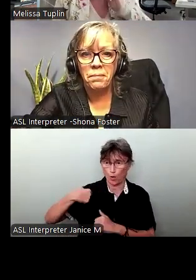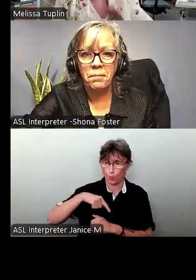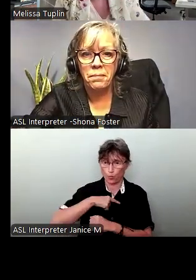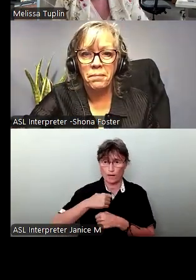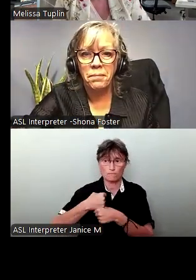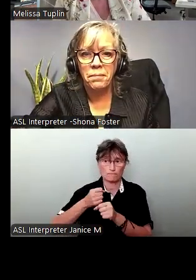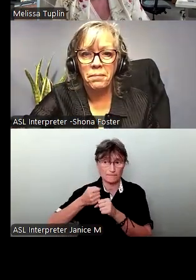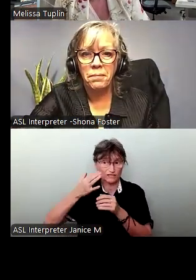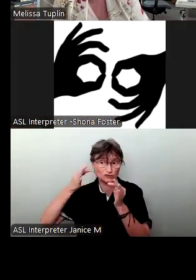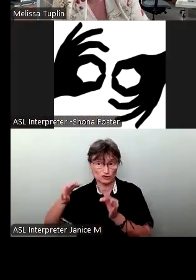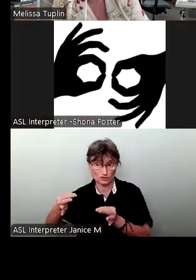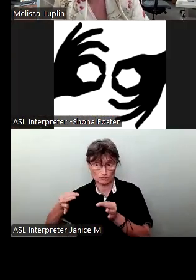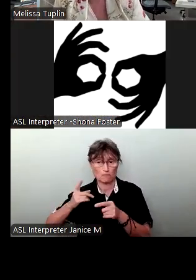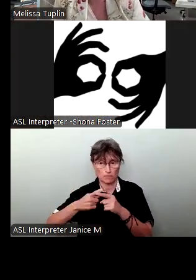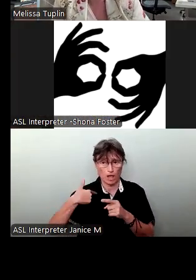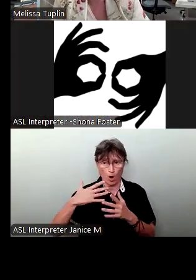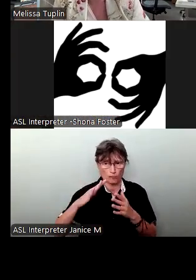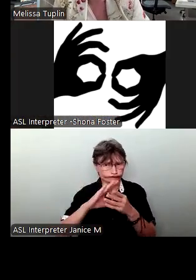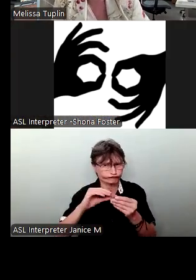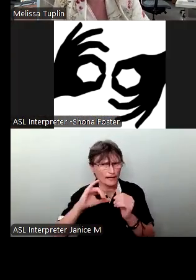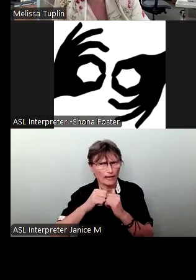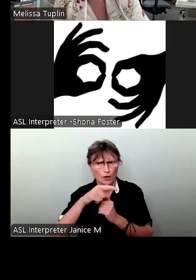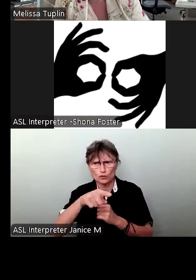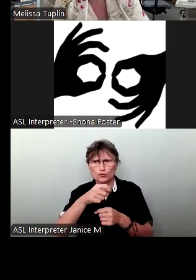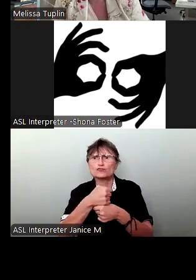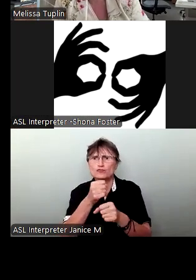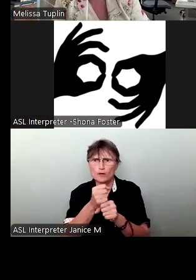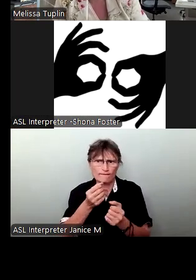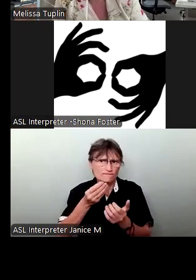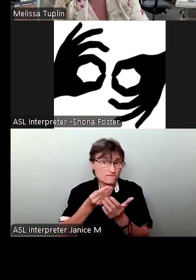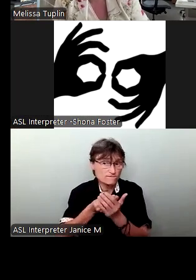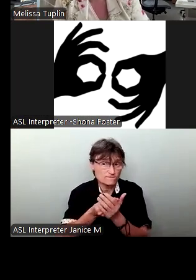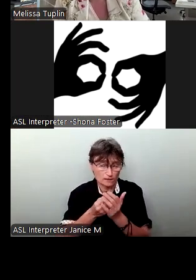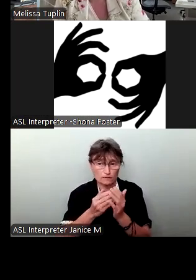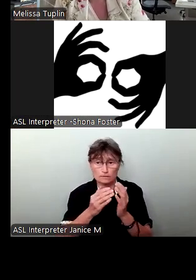request in order to give you some sense of expectation for what you might receive